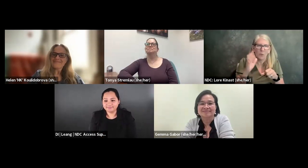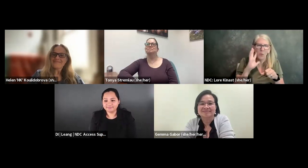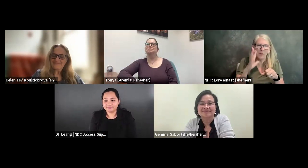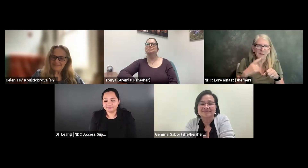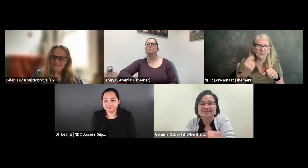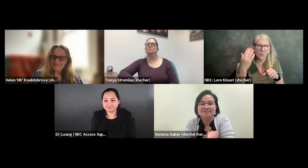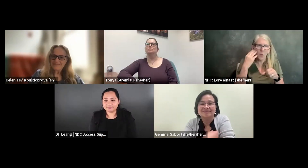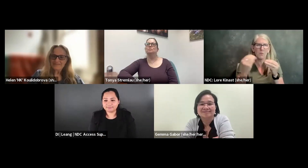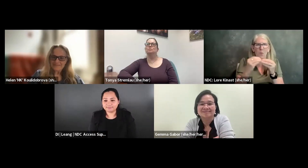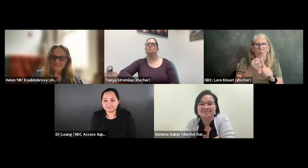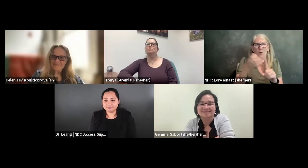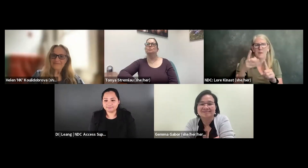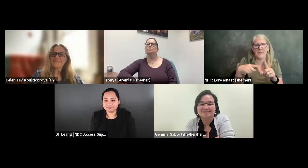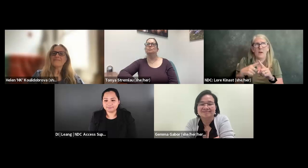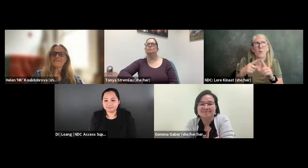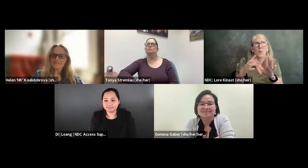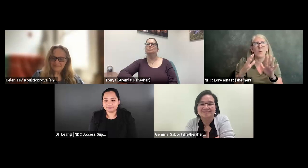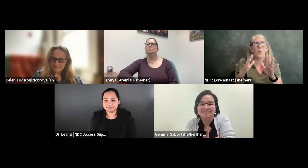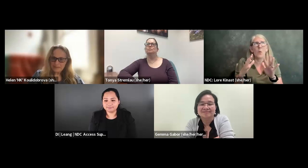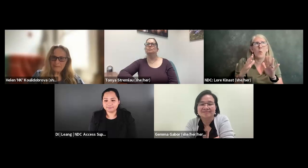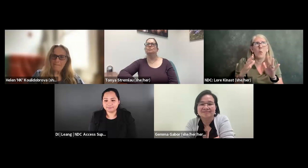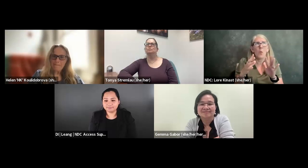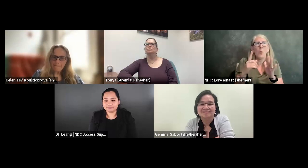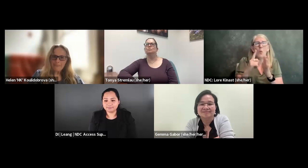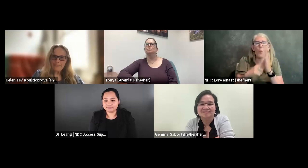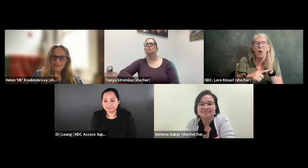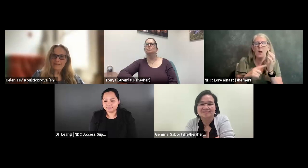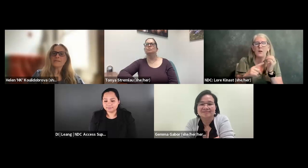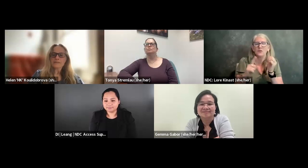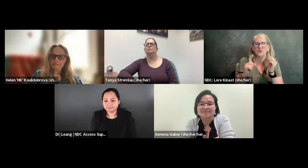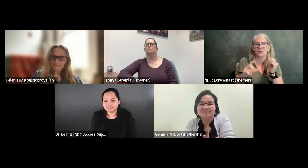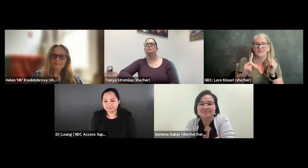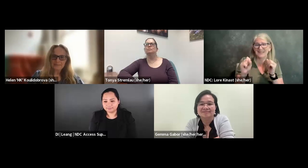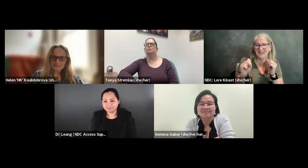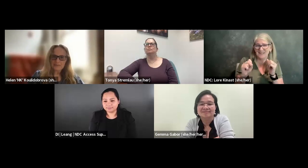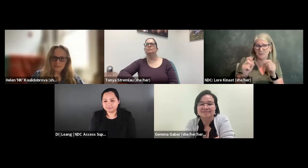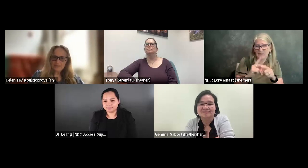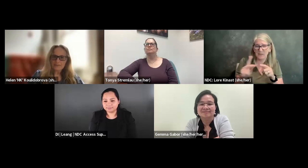because we planned to say, we want to hear more about,